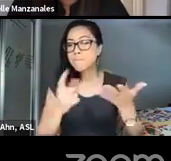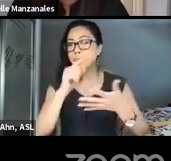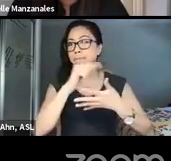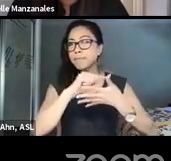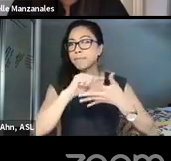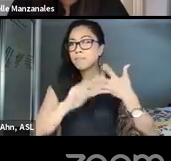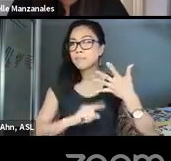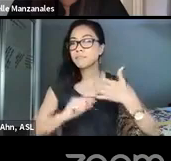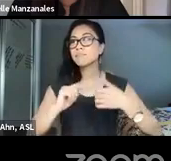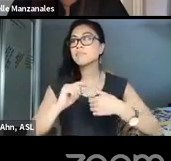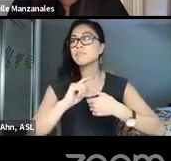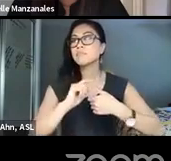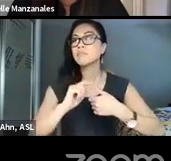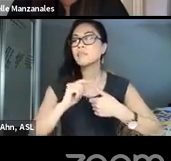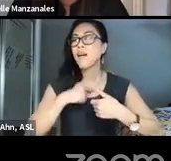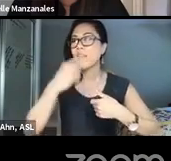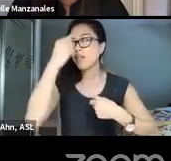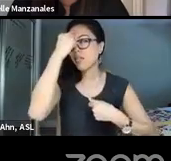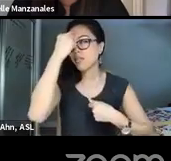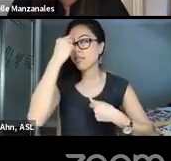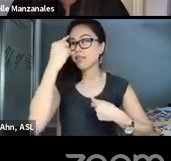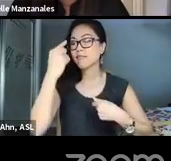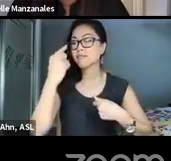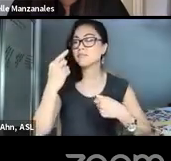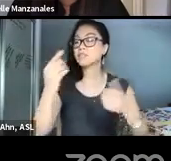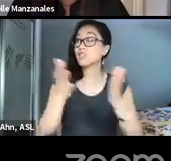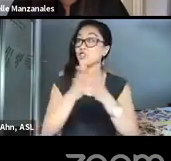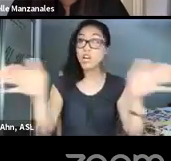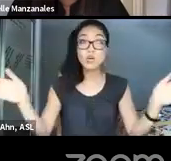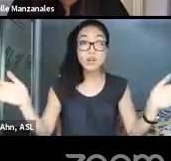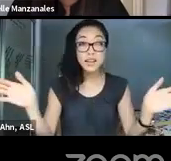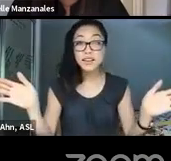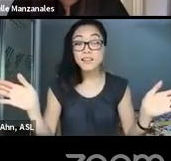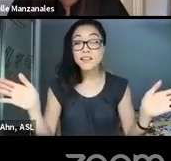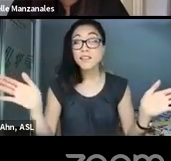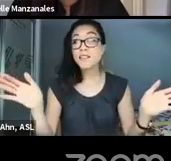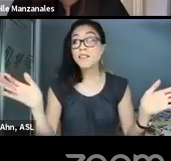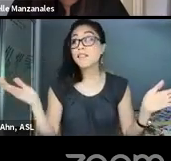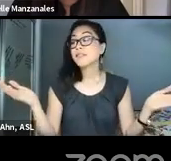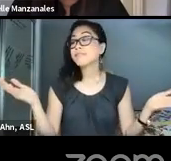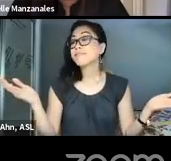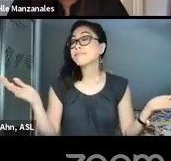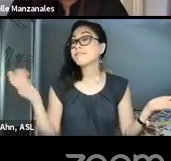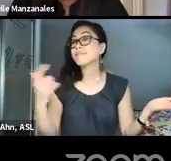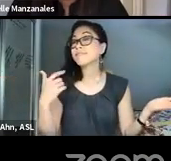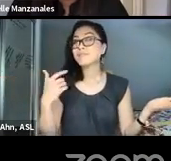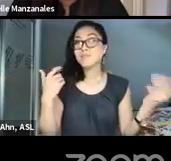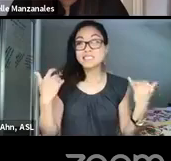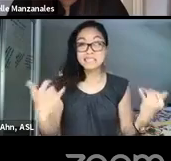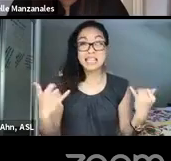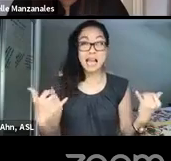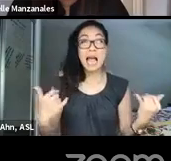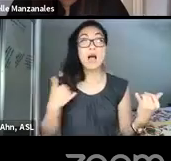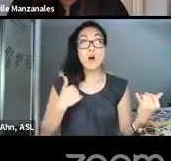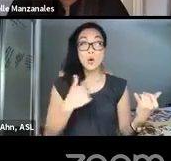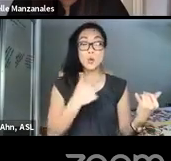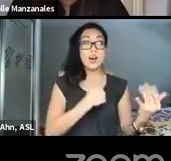also providing the tools and resources for teaching our arts and administrators to provide